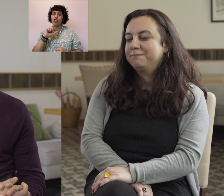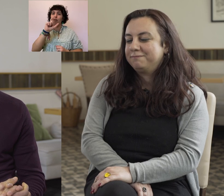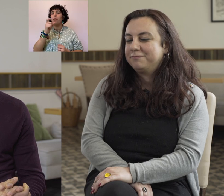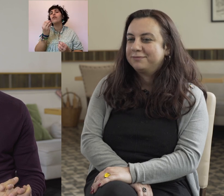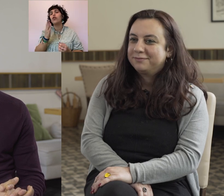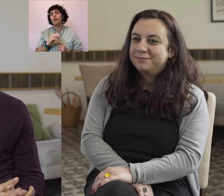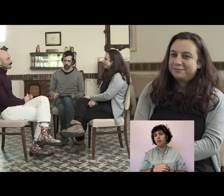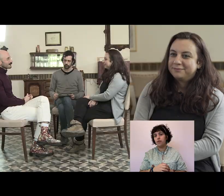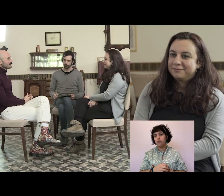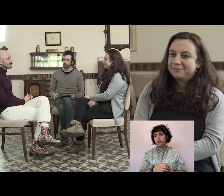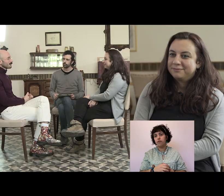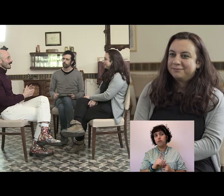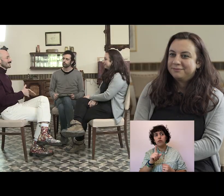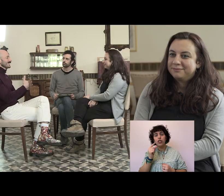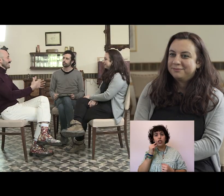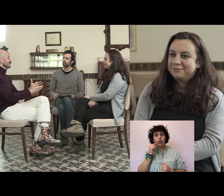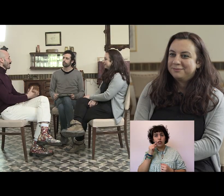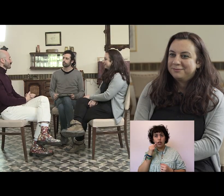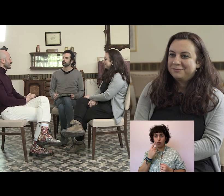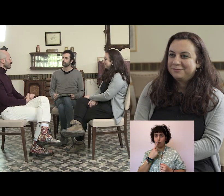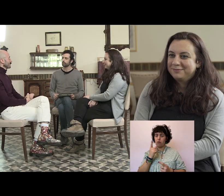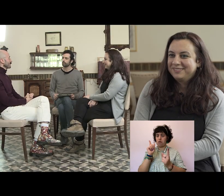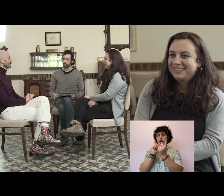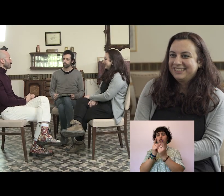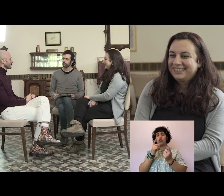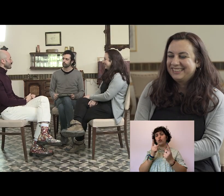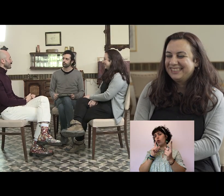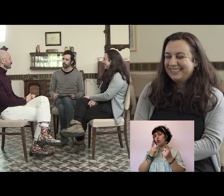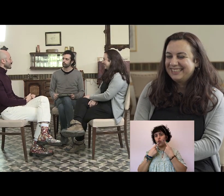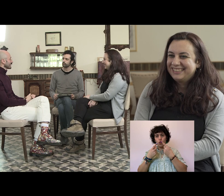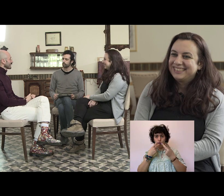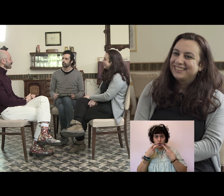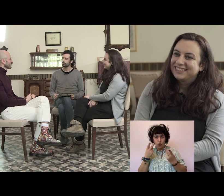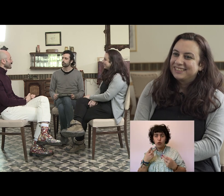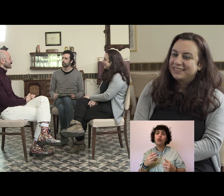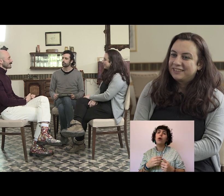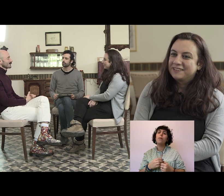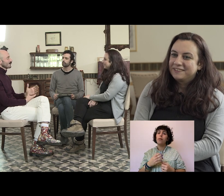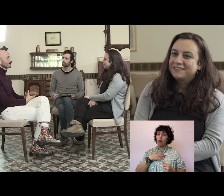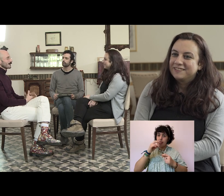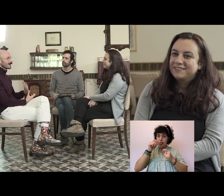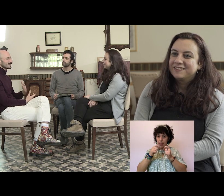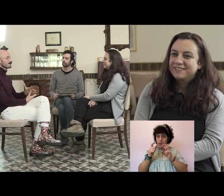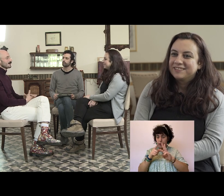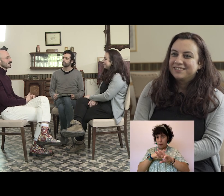at all. I already give my answer directly. I'm telling someone. When you say I'm a ibne,